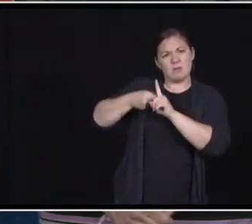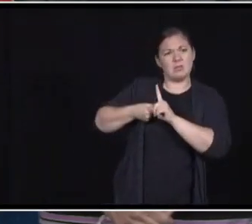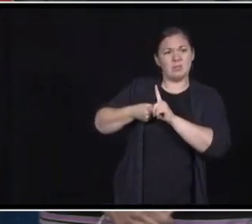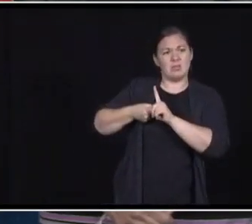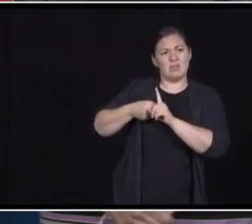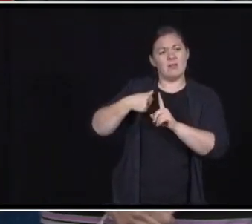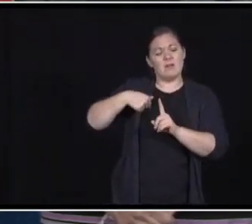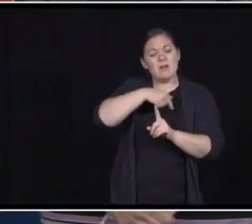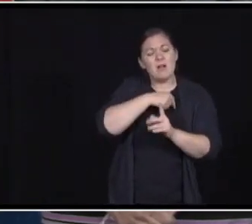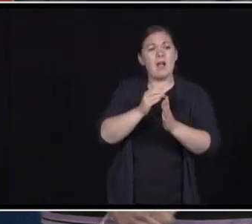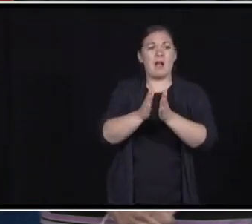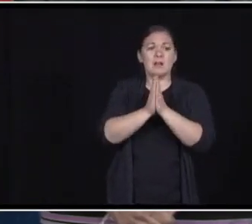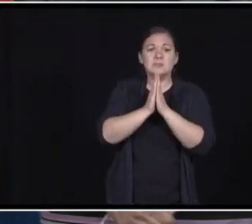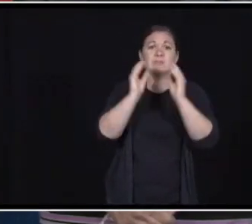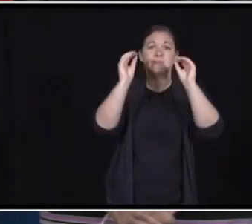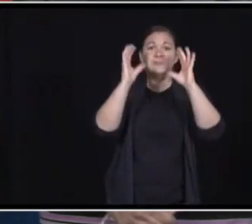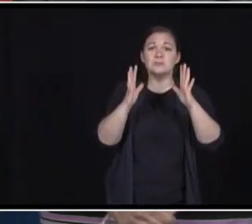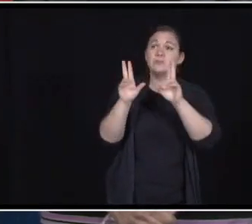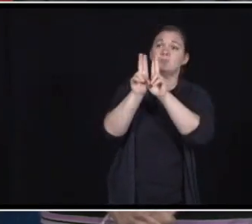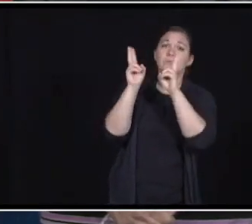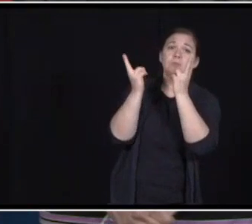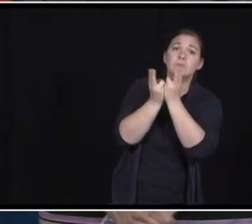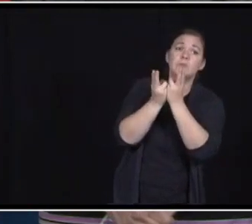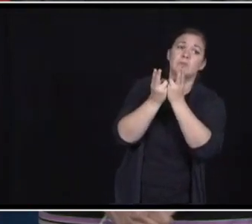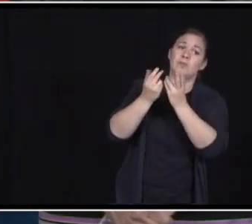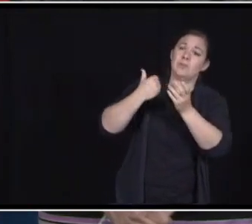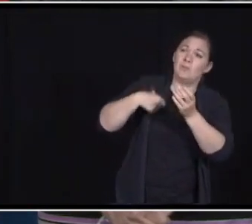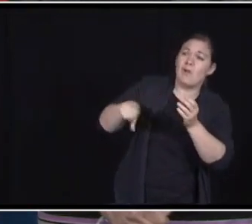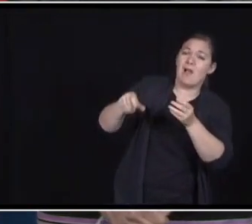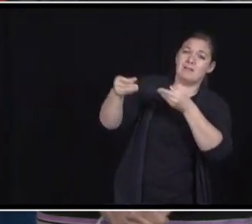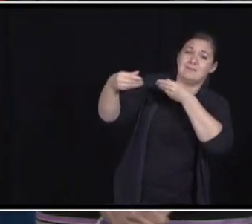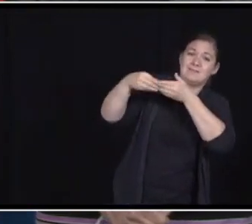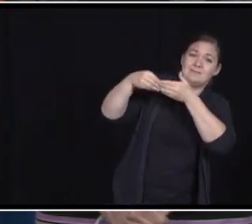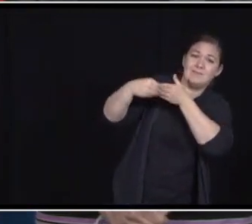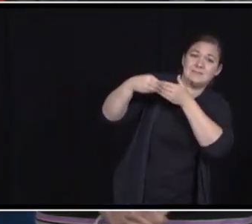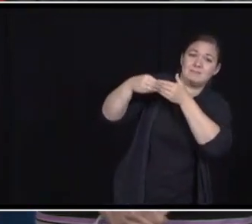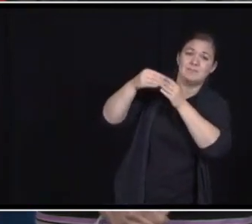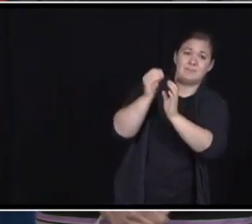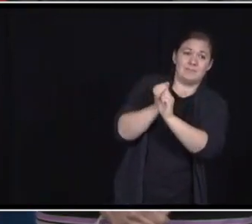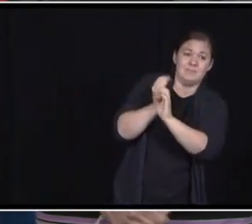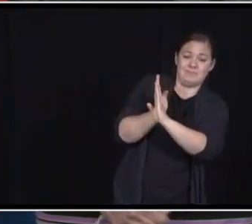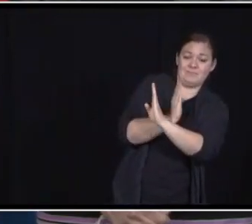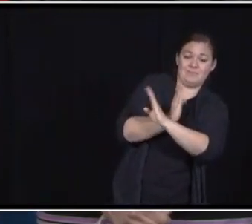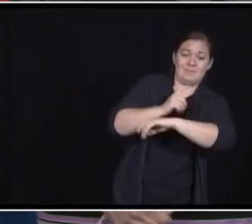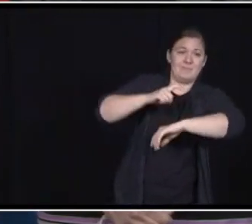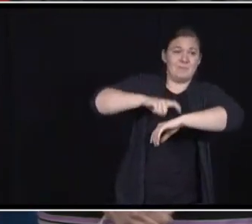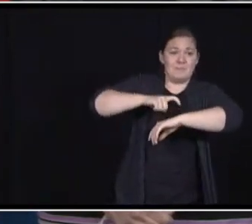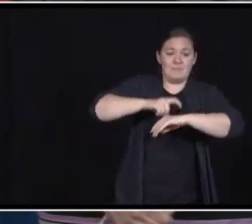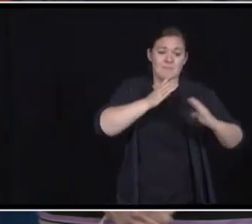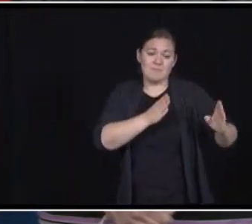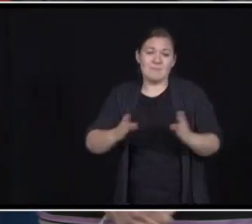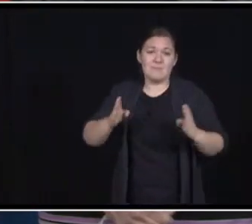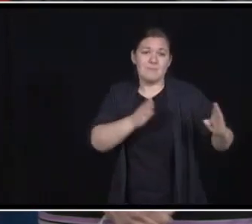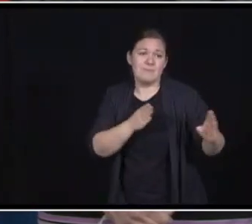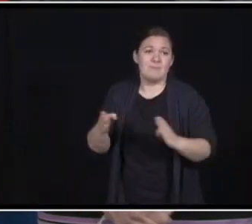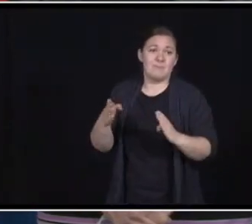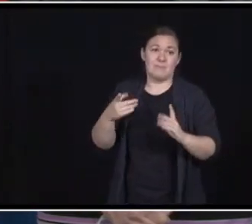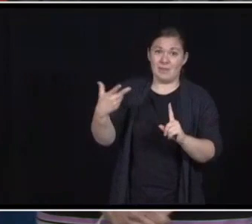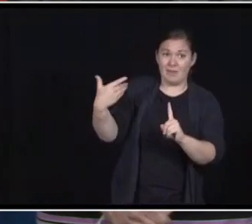those very individuals. I will note, you will remember a few months ago, and I said is very respectively, but we